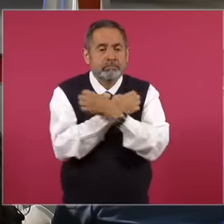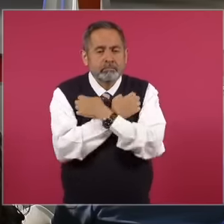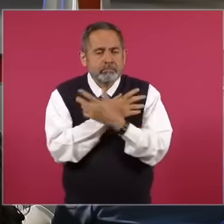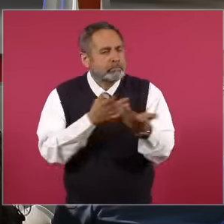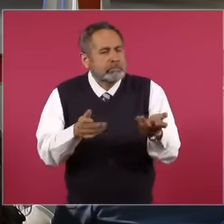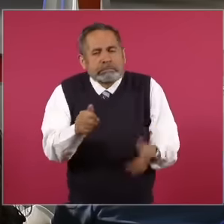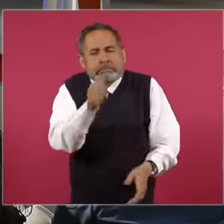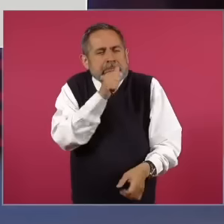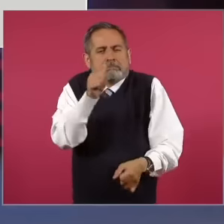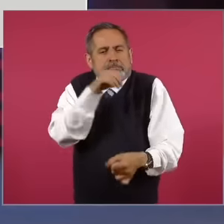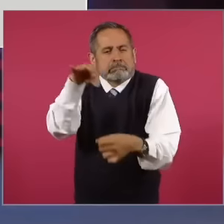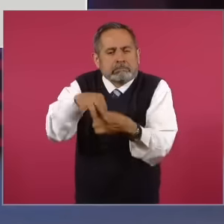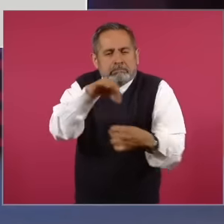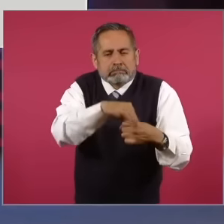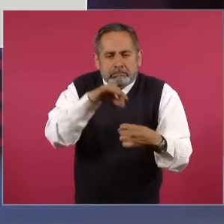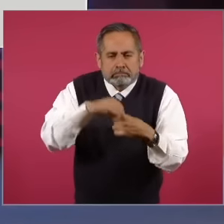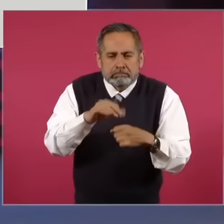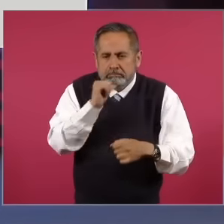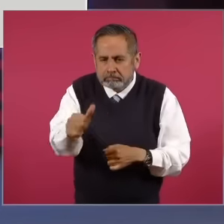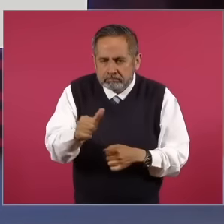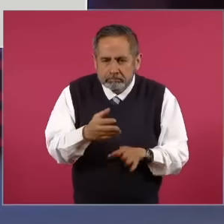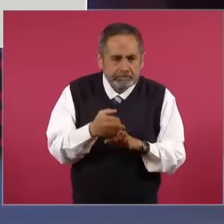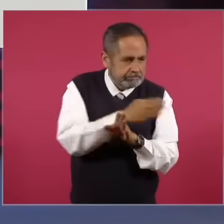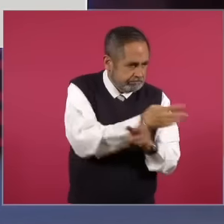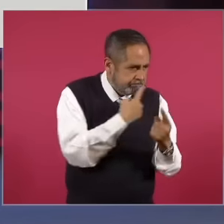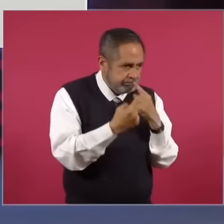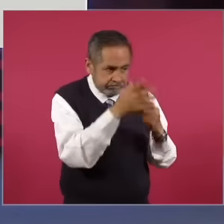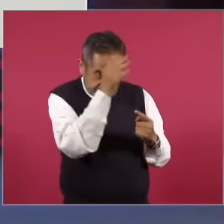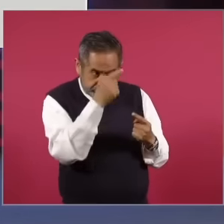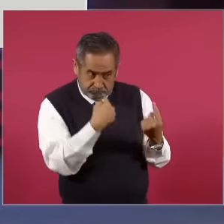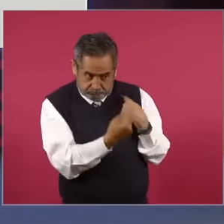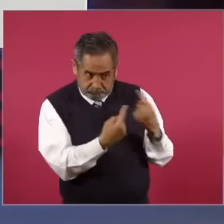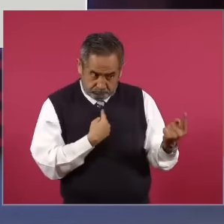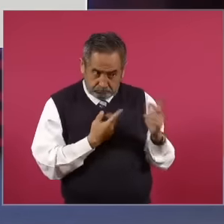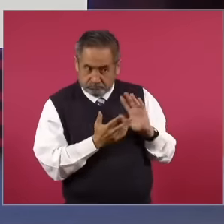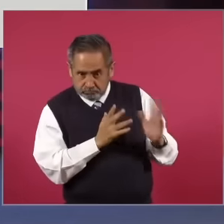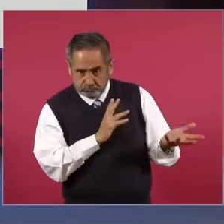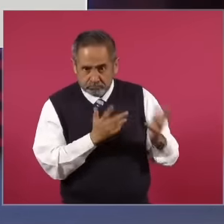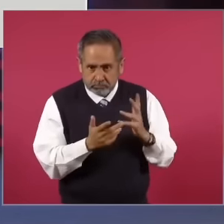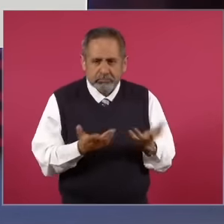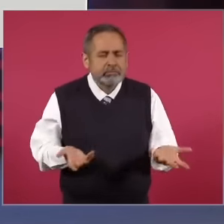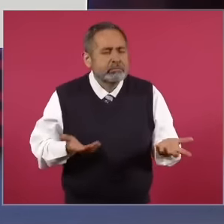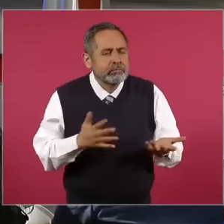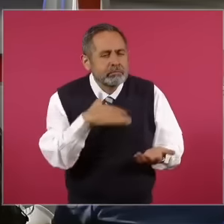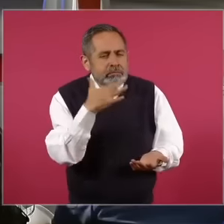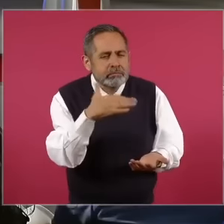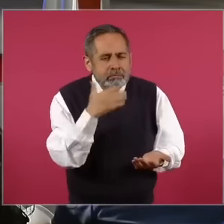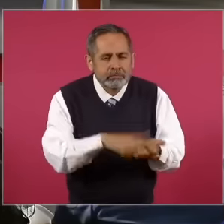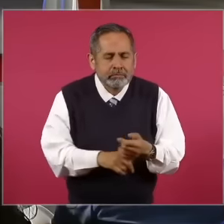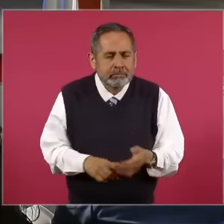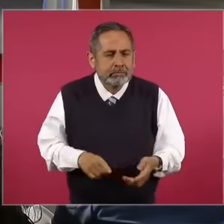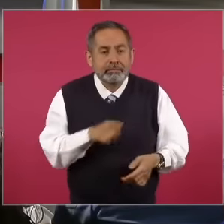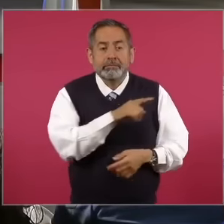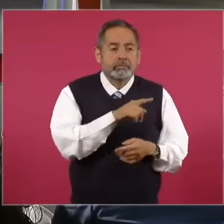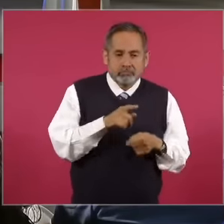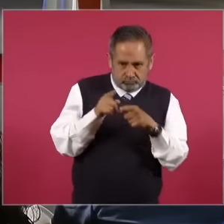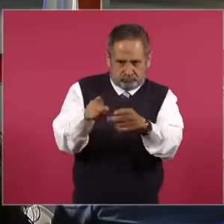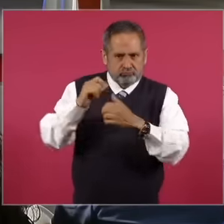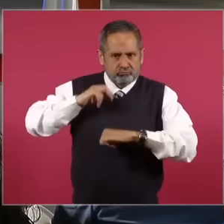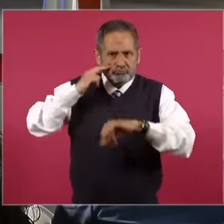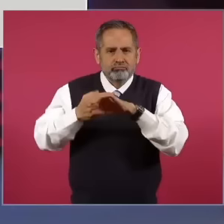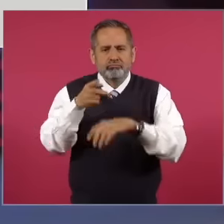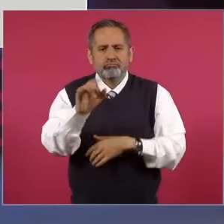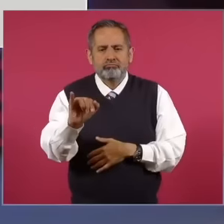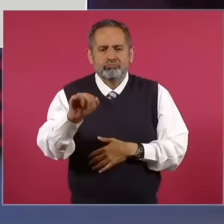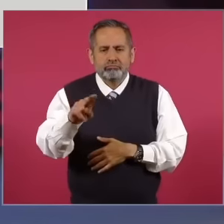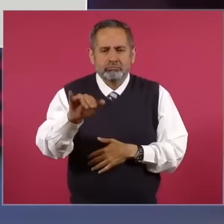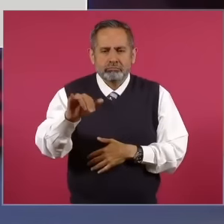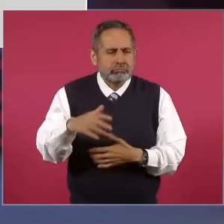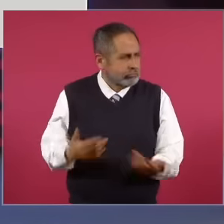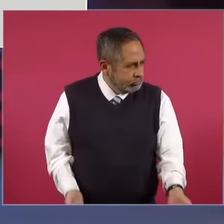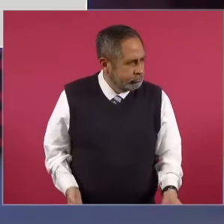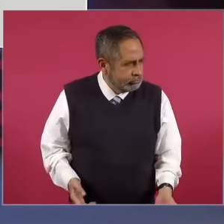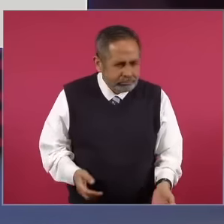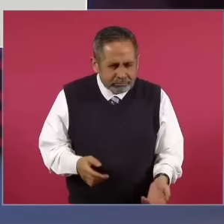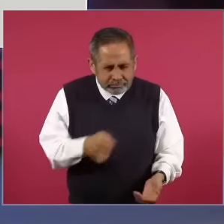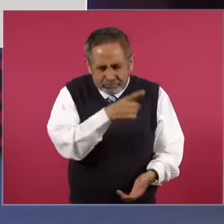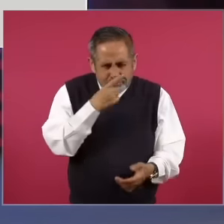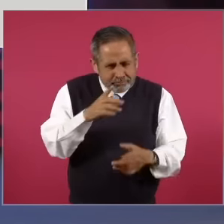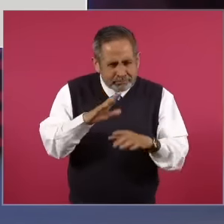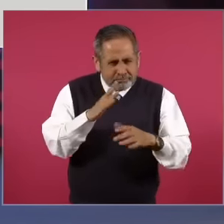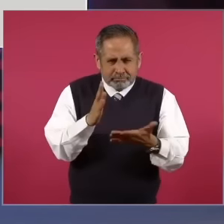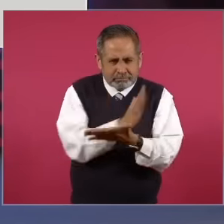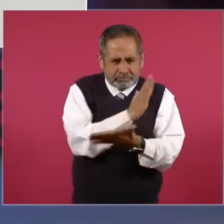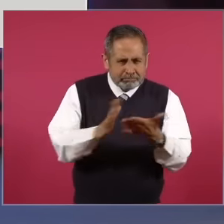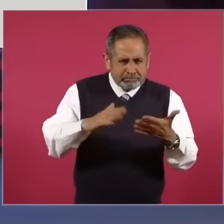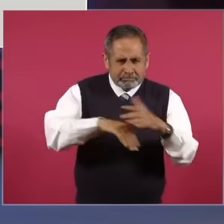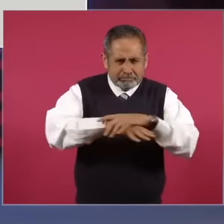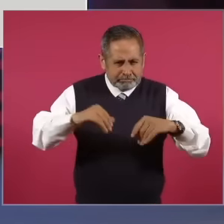voted on the transparency institute is He assumes that he is not a citizen and that he is independent